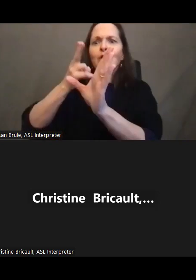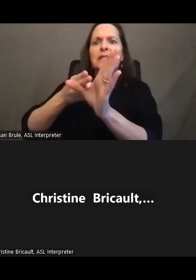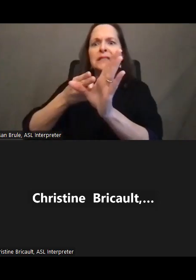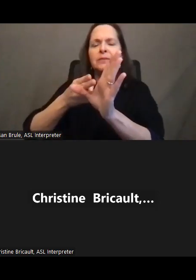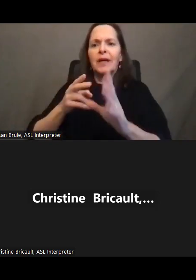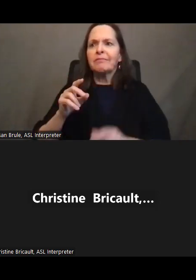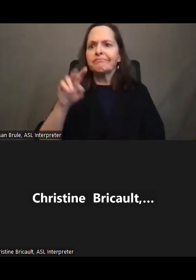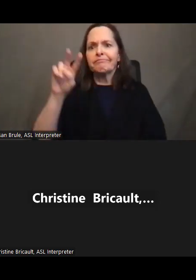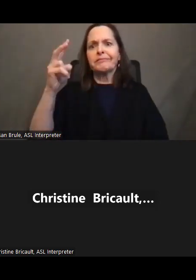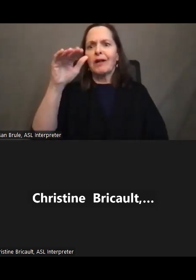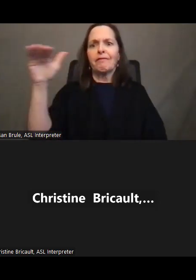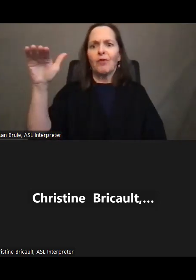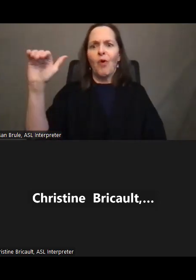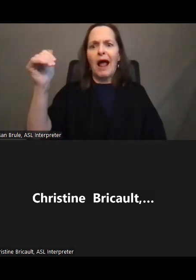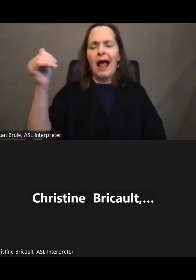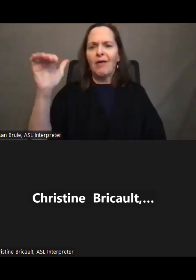LILIA: We've got Kay again.